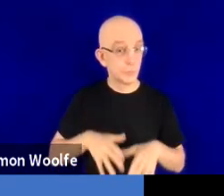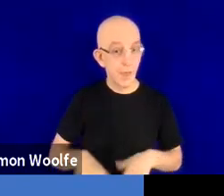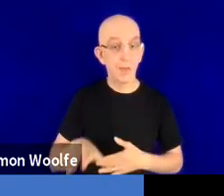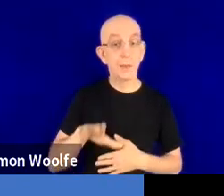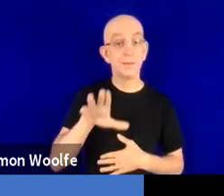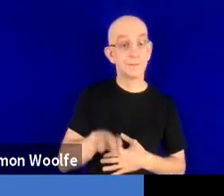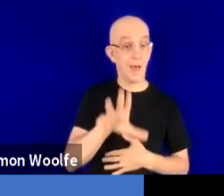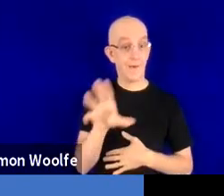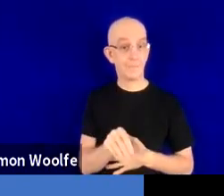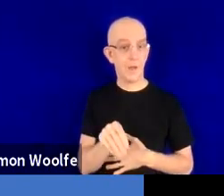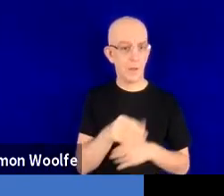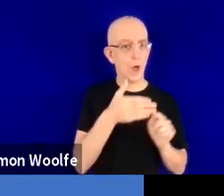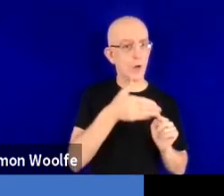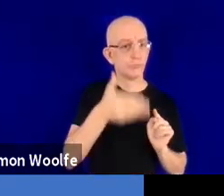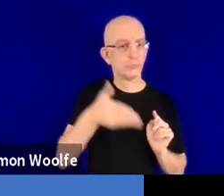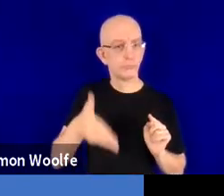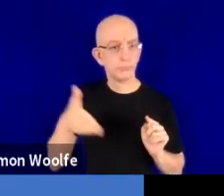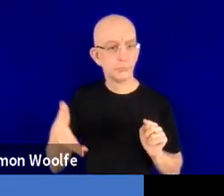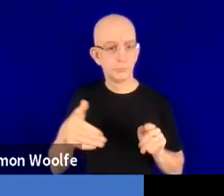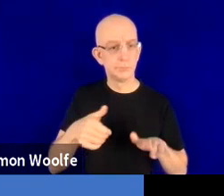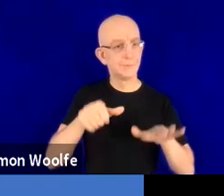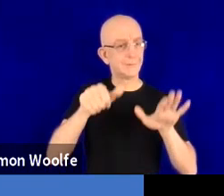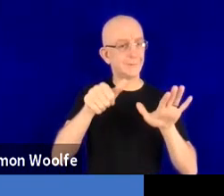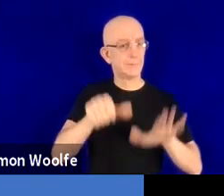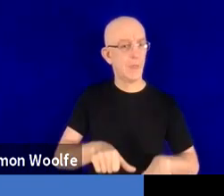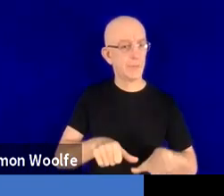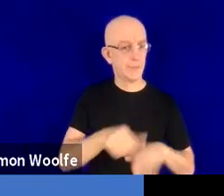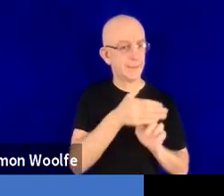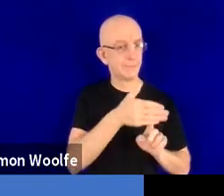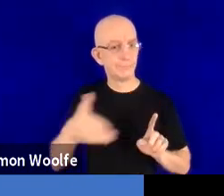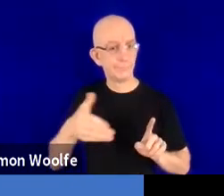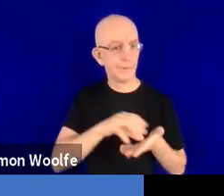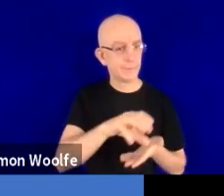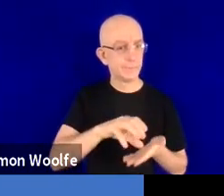And then the third kind of area which is also quite common was the administrative adjustment to scheme